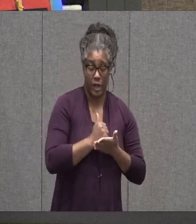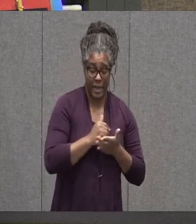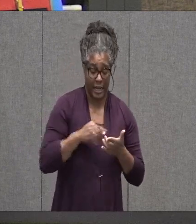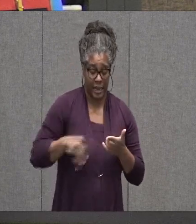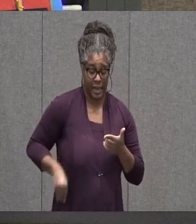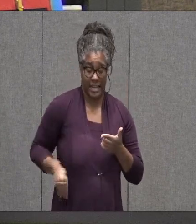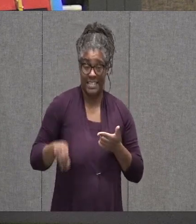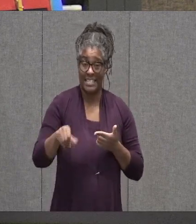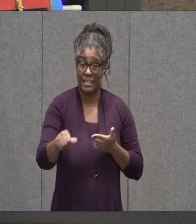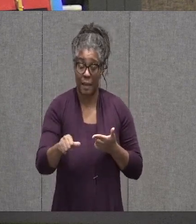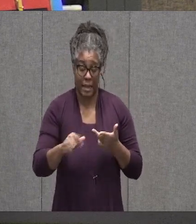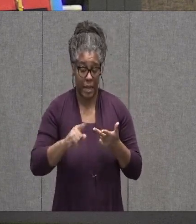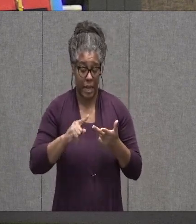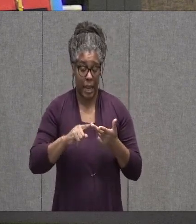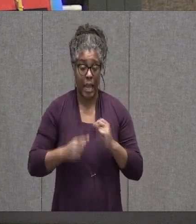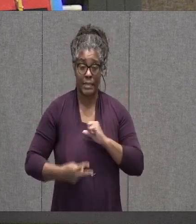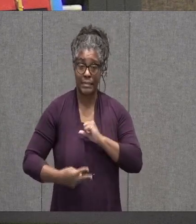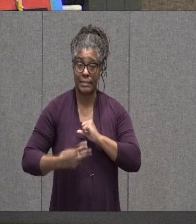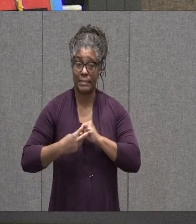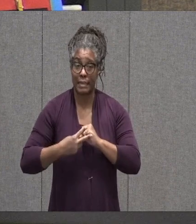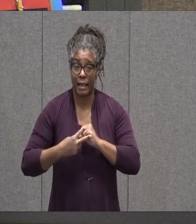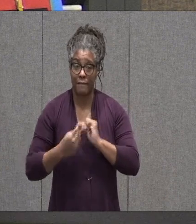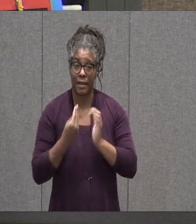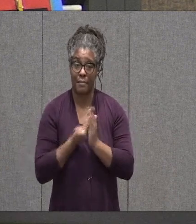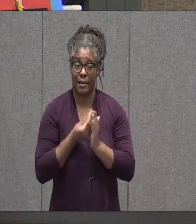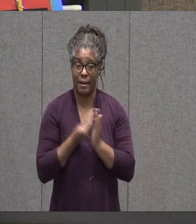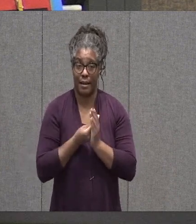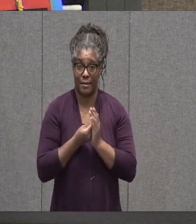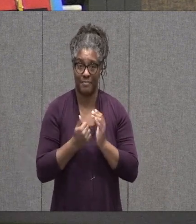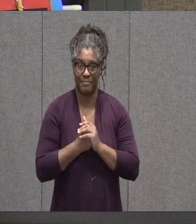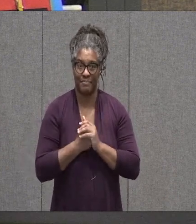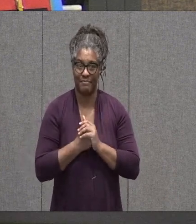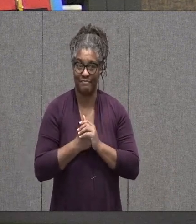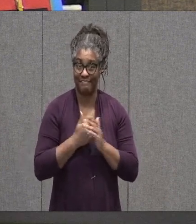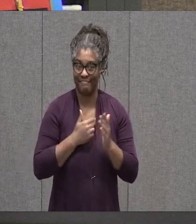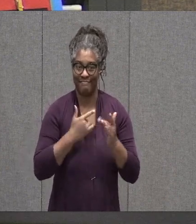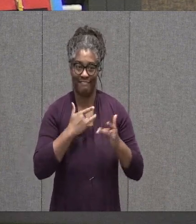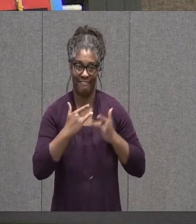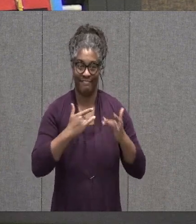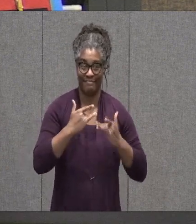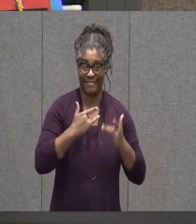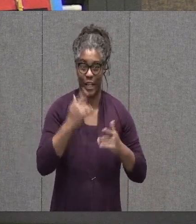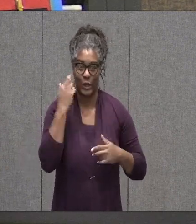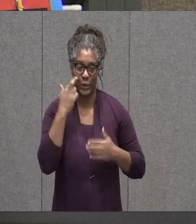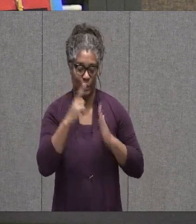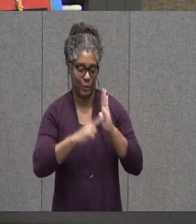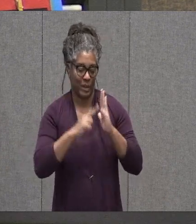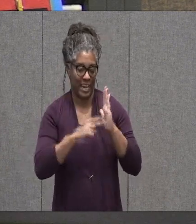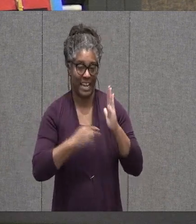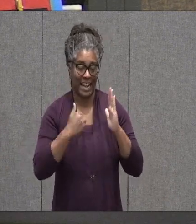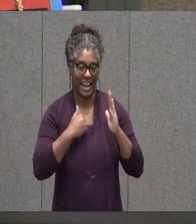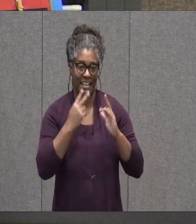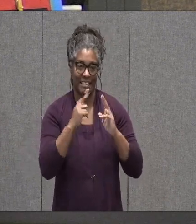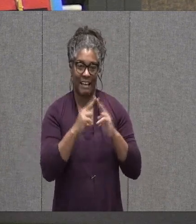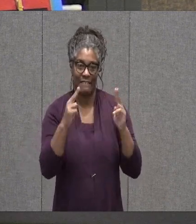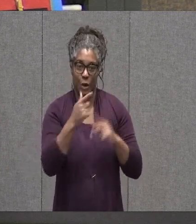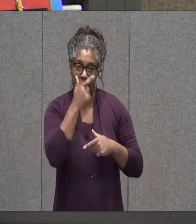I can't wait to share this book with you. It has a lot of very interesting facts. Okay, here we go.